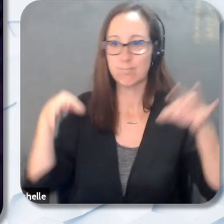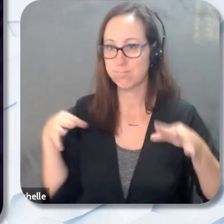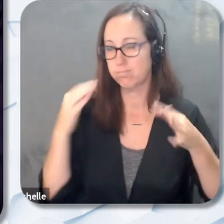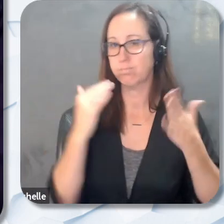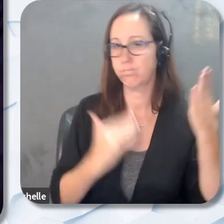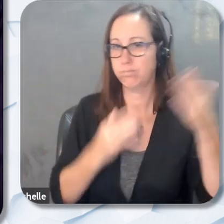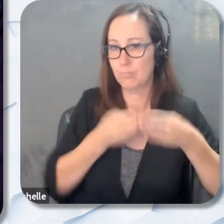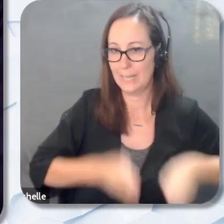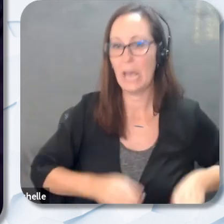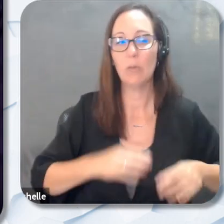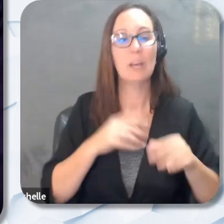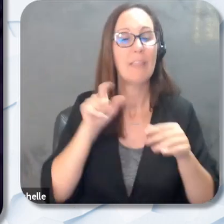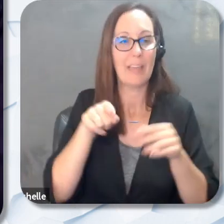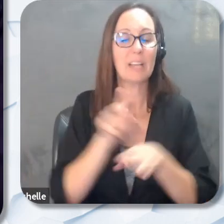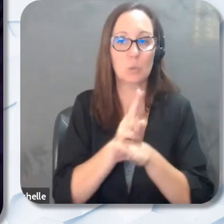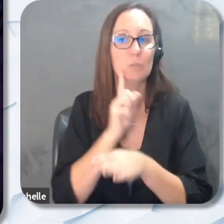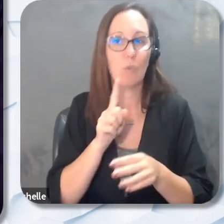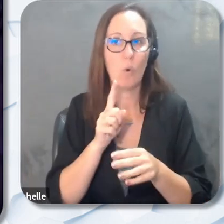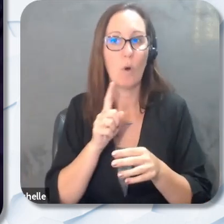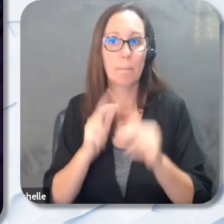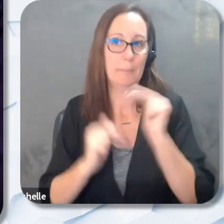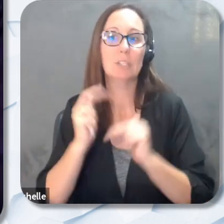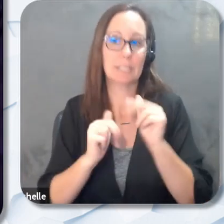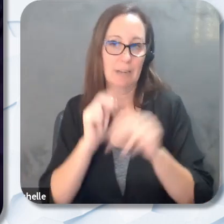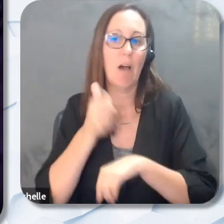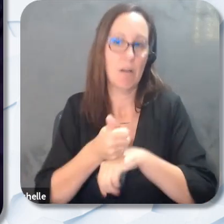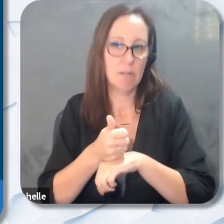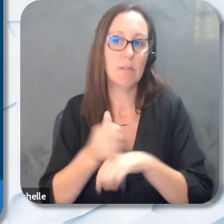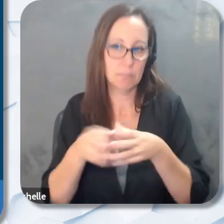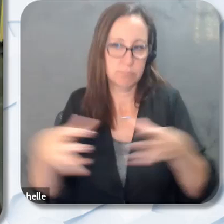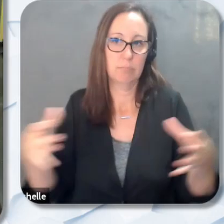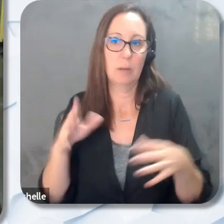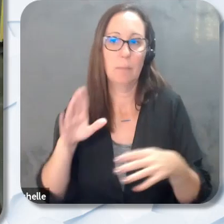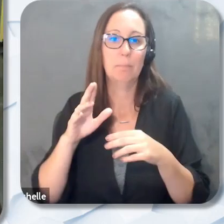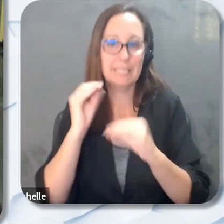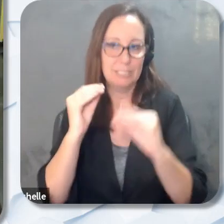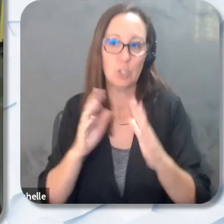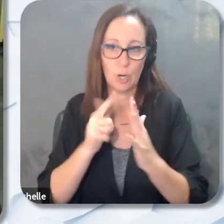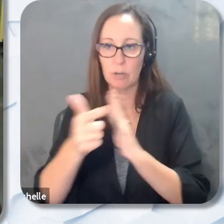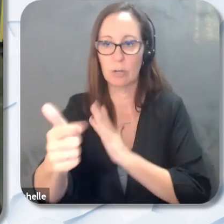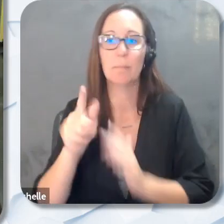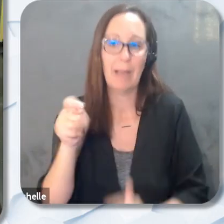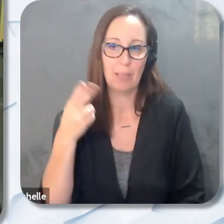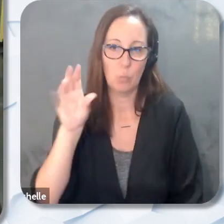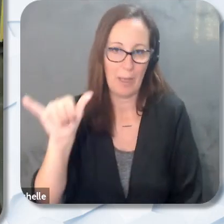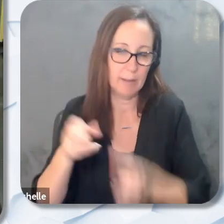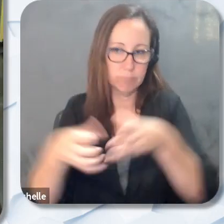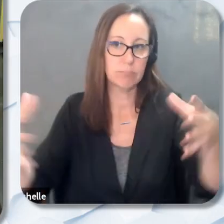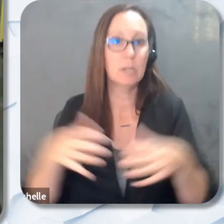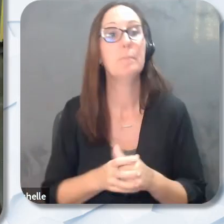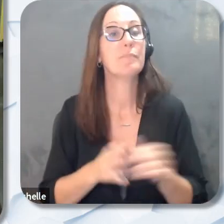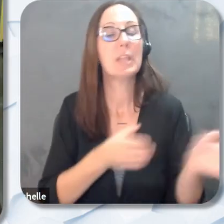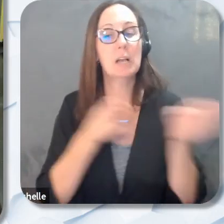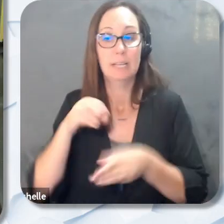used for building your teacher pathways next. In service professional development is also going